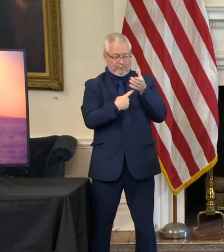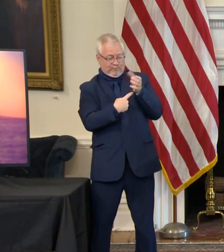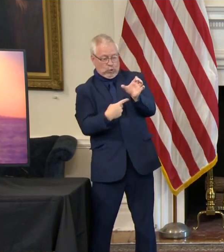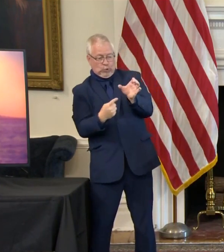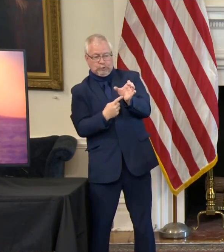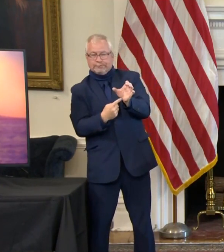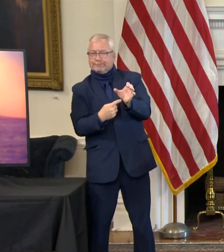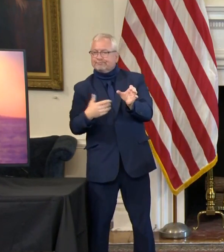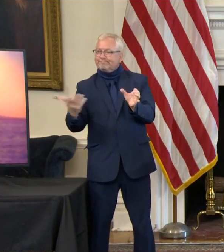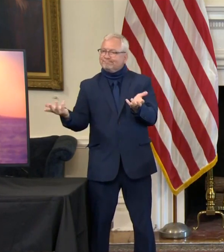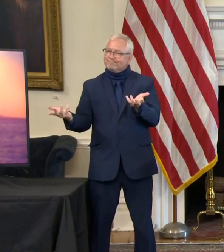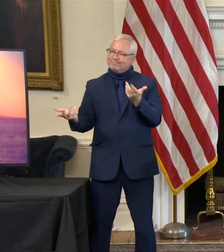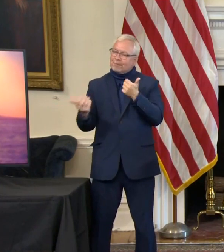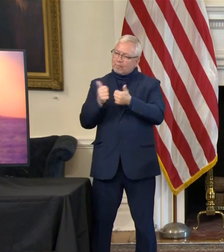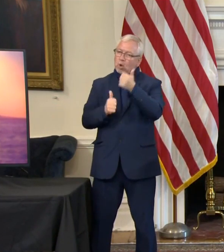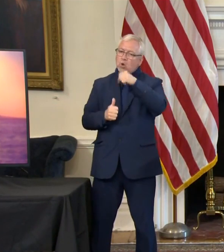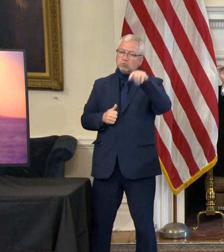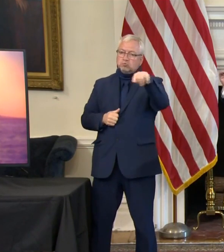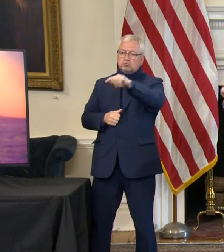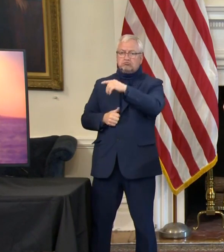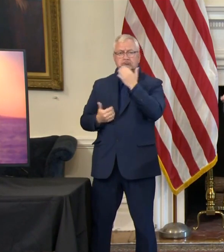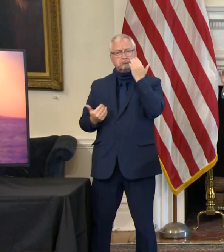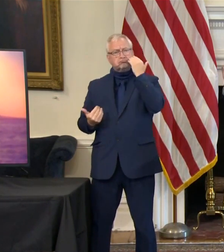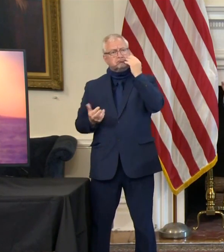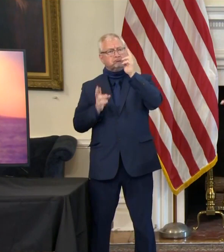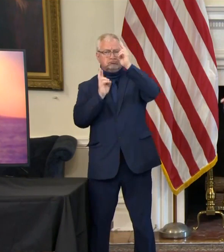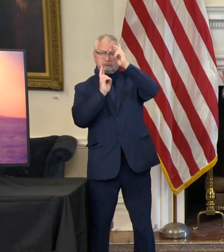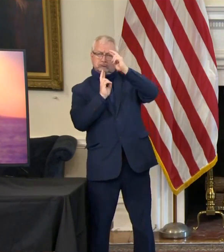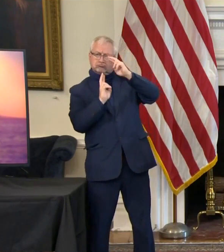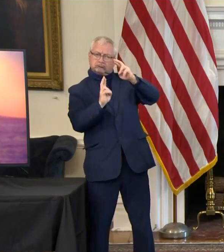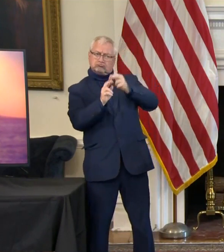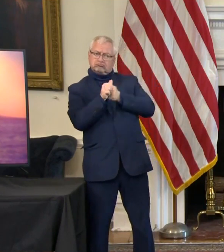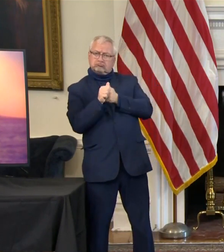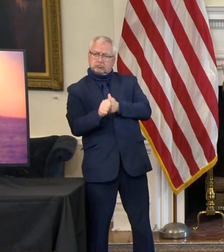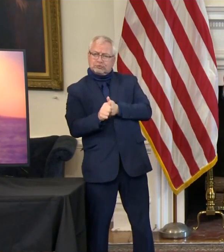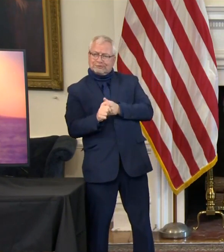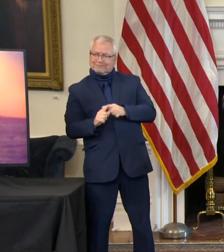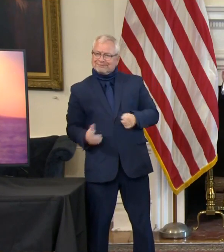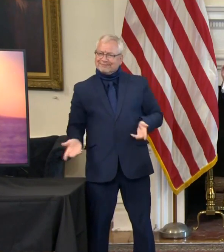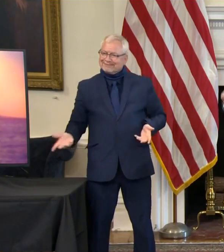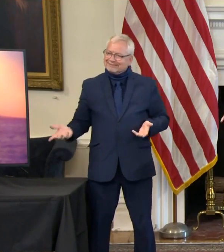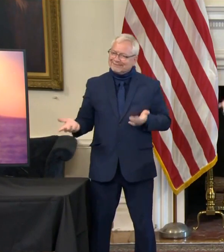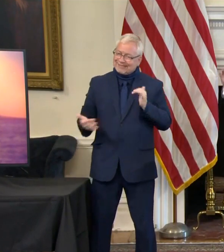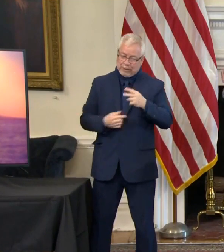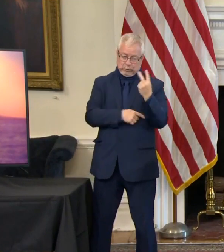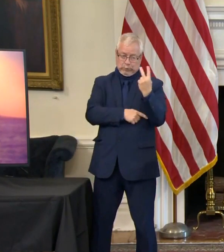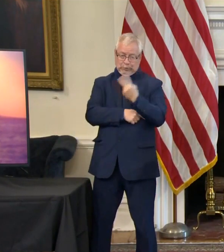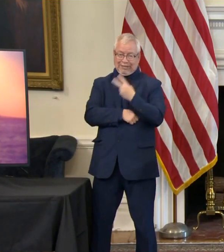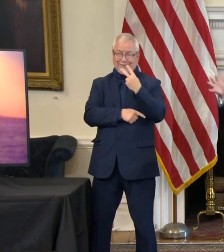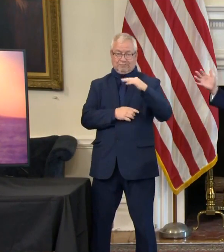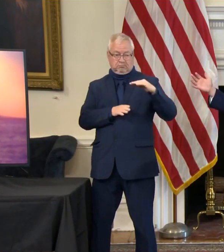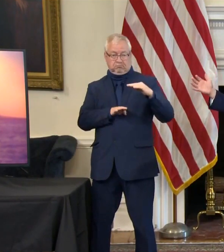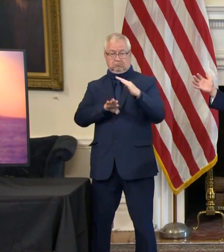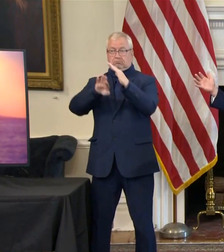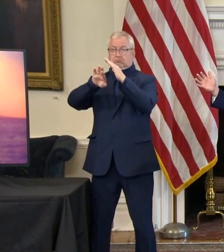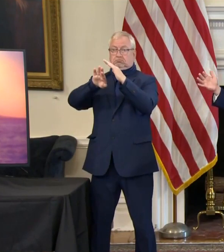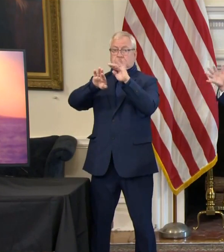WE CAN CONTINUE TO STRONGLY URGE THEM AND THEY HAVE TO TAKE STEPS TO BE SAFE FOR THE MOST PART PEOPLE HAVE BEEN PRETTY GOOD.